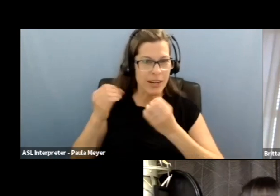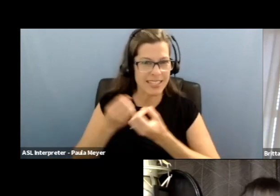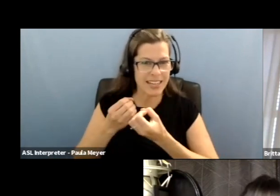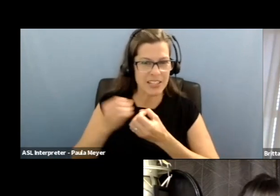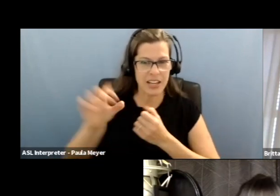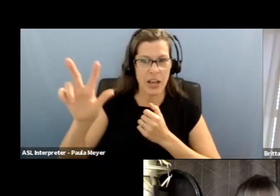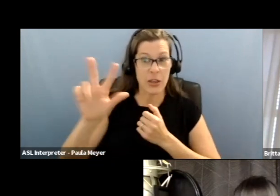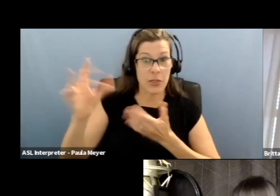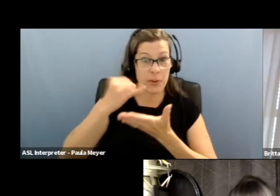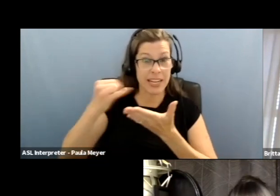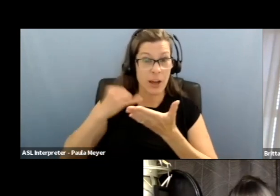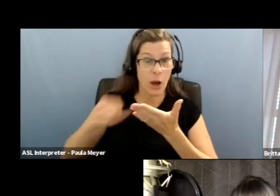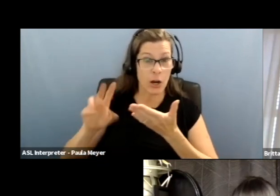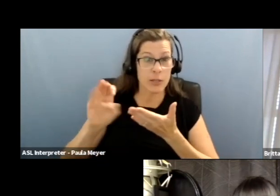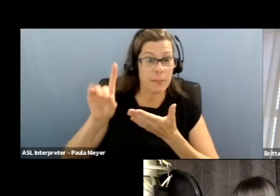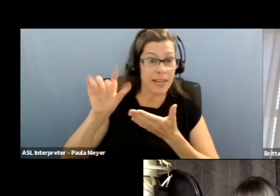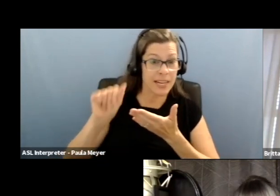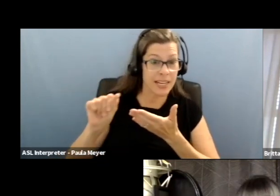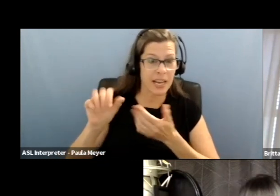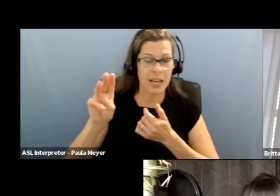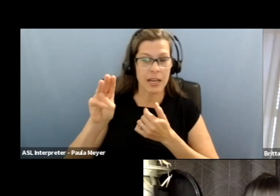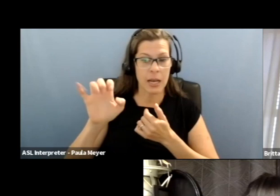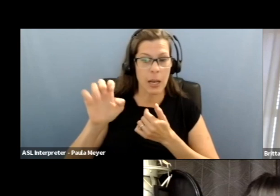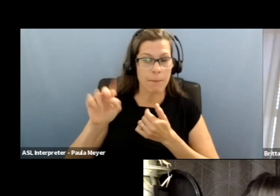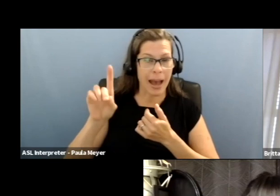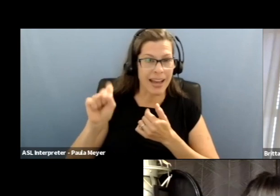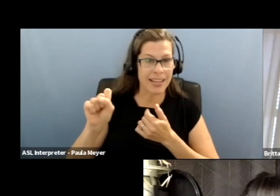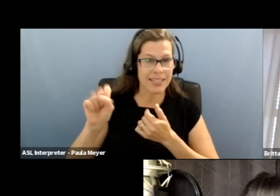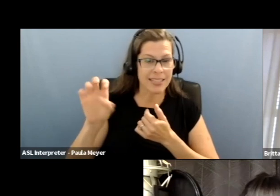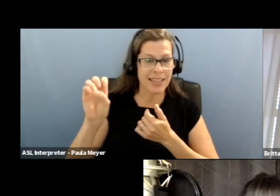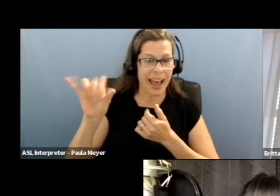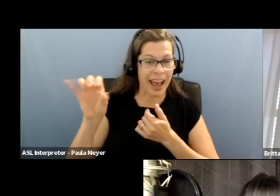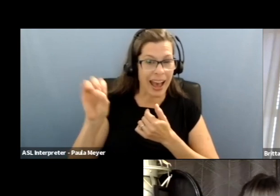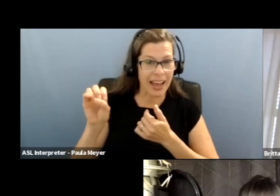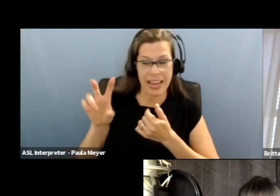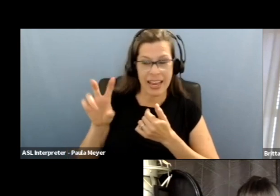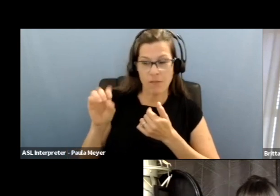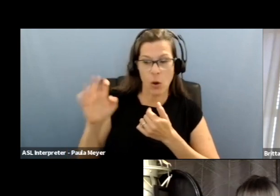Mind’s Eye, Vocal Eyes, things like that, where they're more of an organization